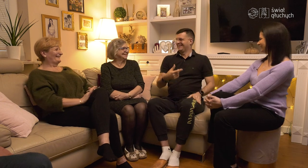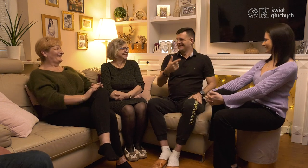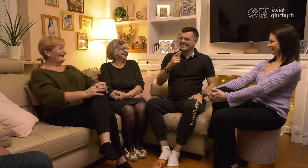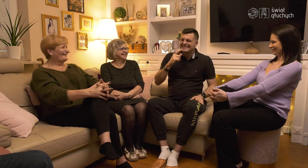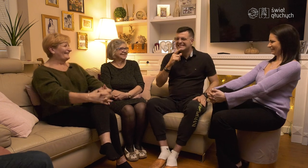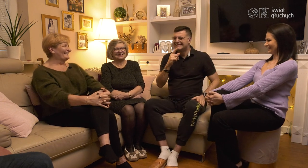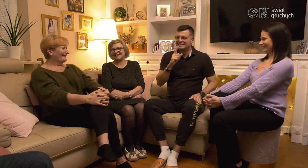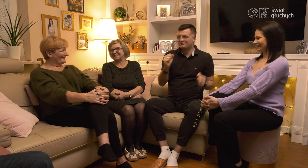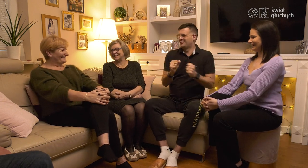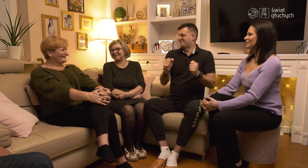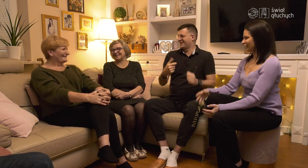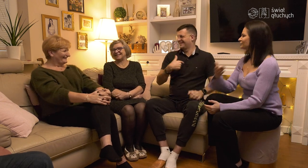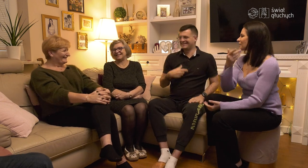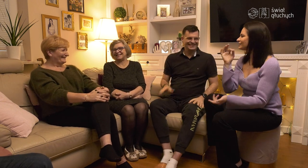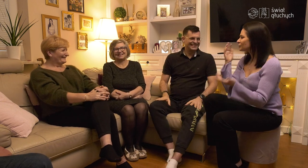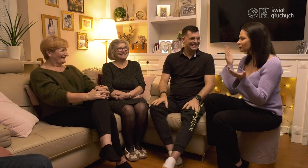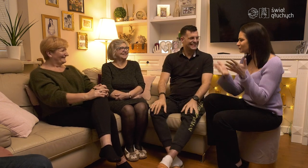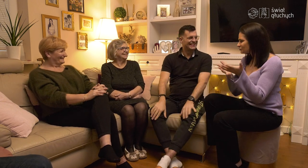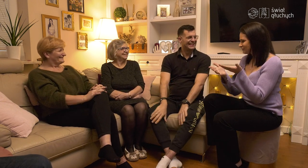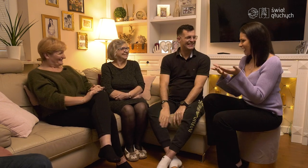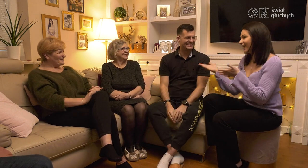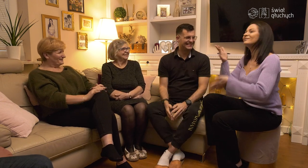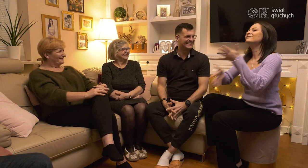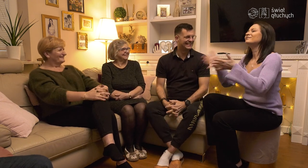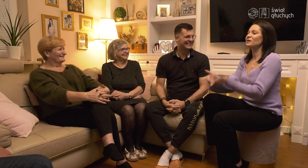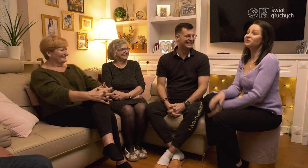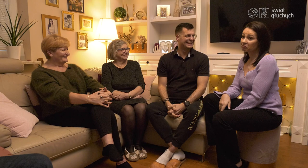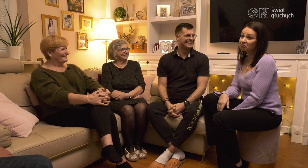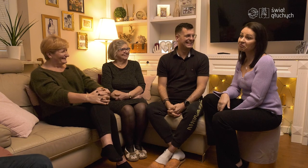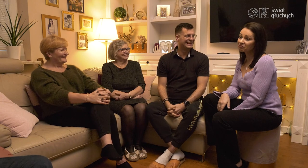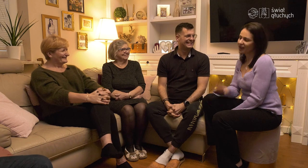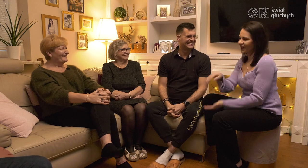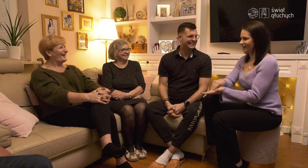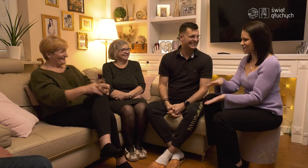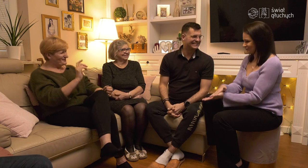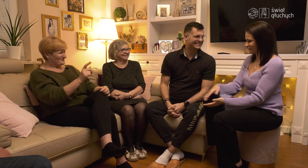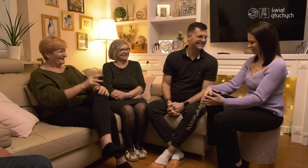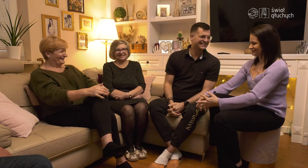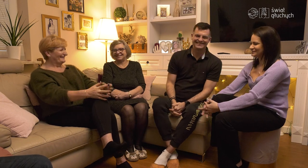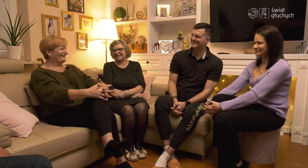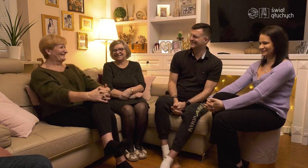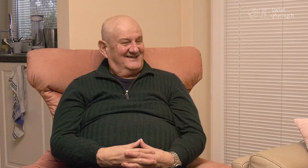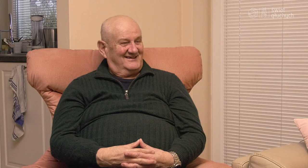The lady preferred to be cautious towards me. [Monika]: You know, because the Lady Didn’t understand what he was answering, so she gave him such a good grade.